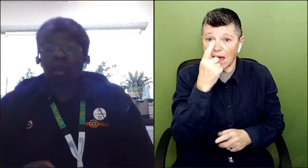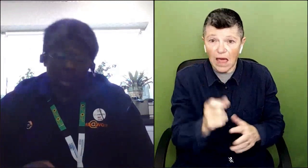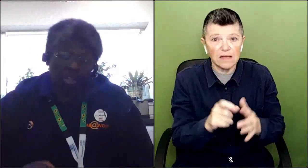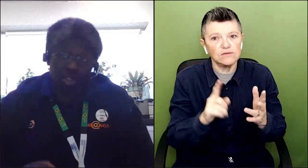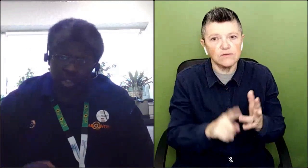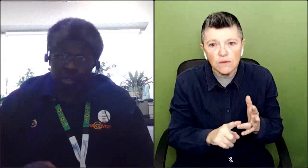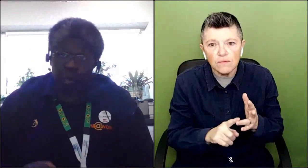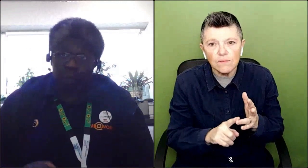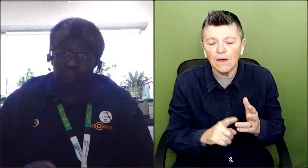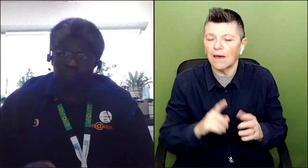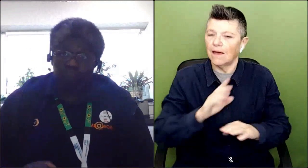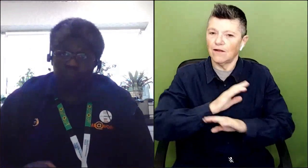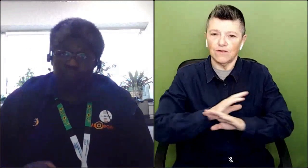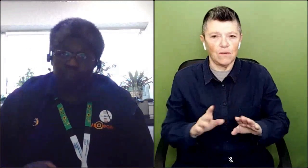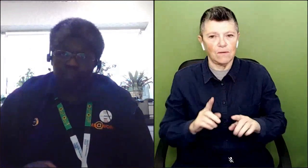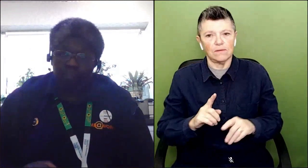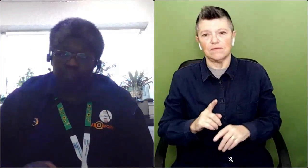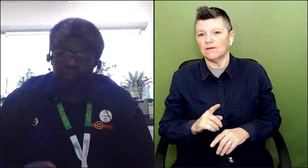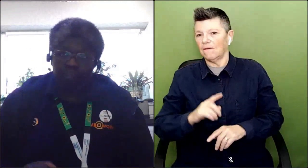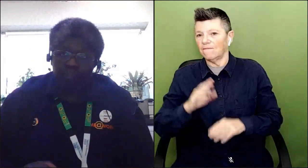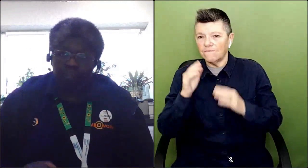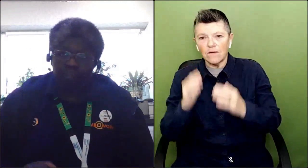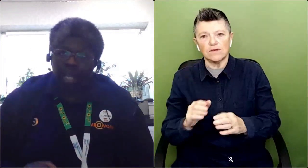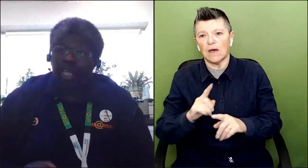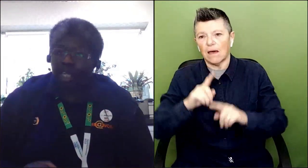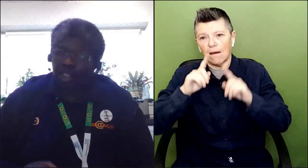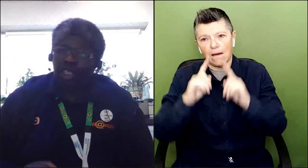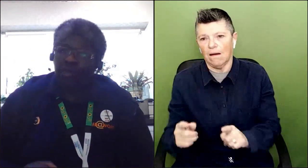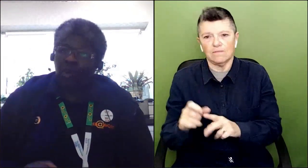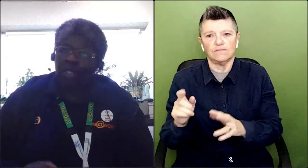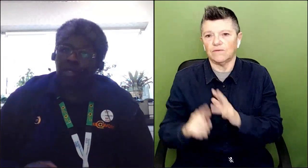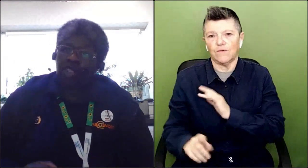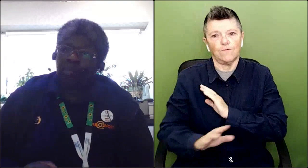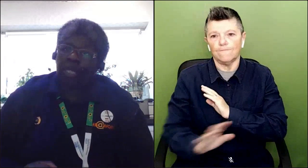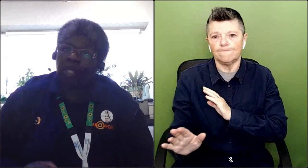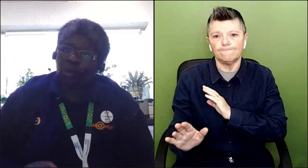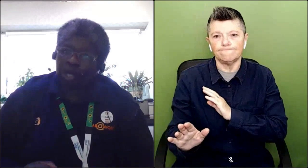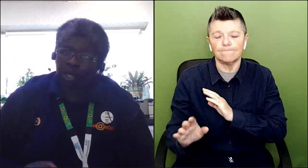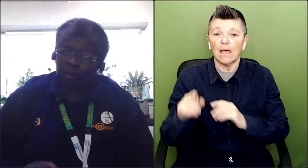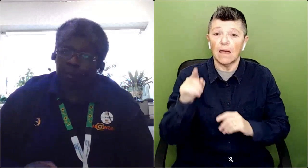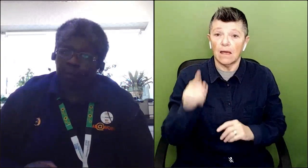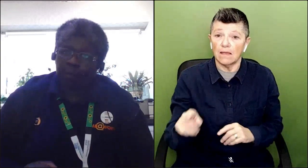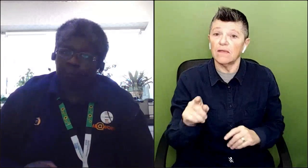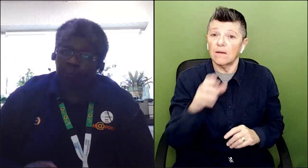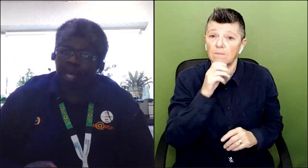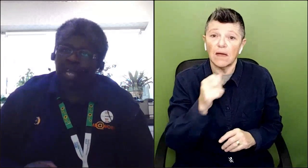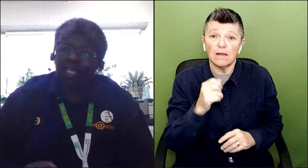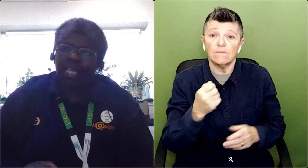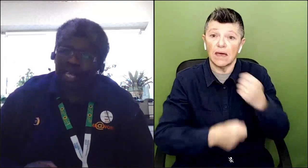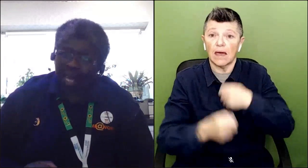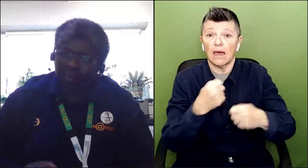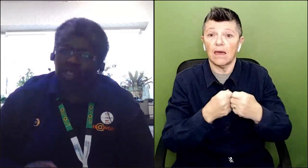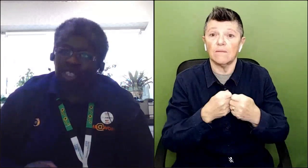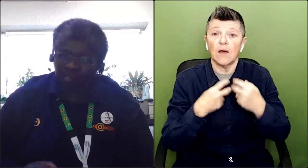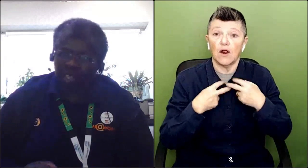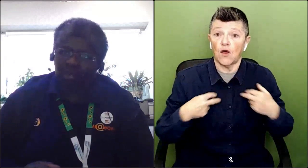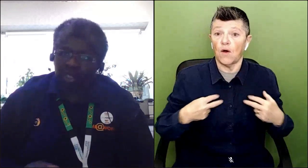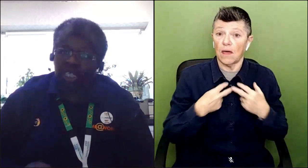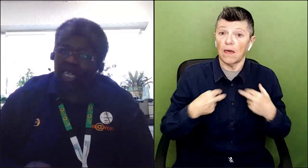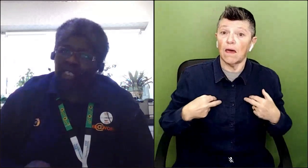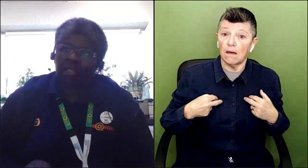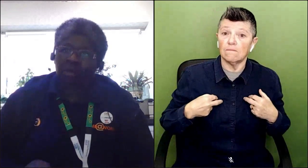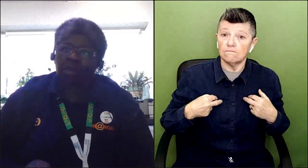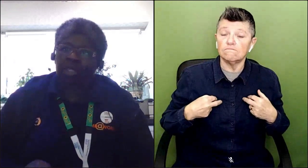And that gentleman went on to be a lawyer, and he encountered difficulties as a lawyer,